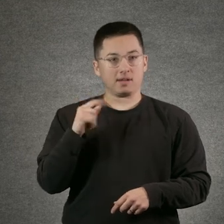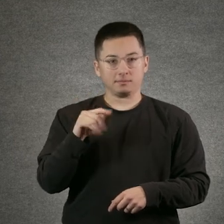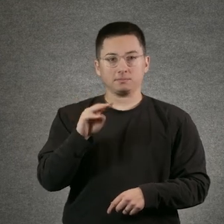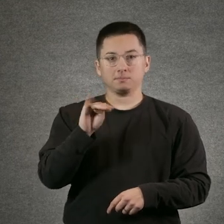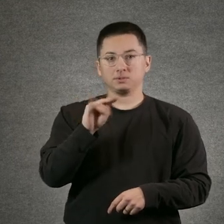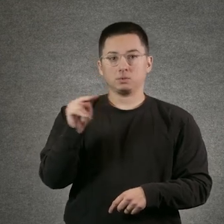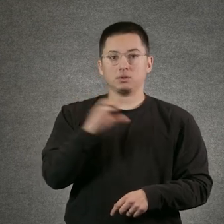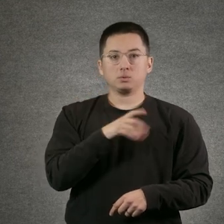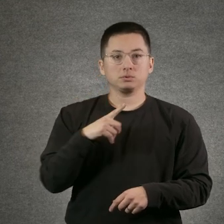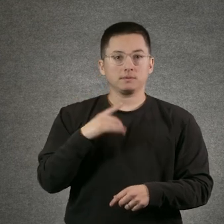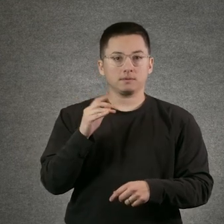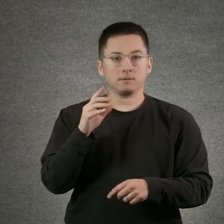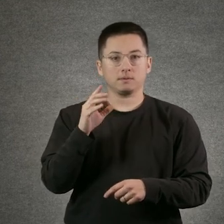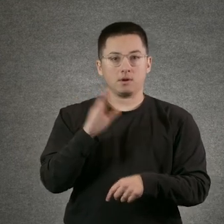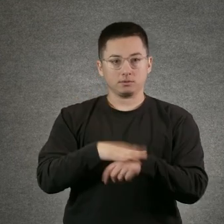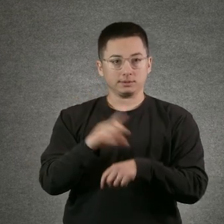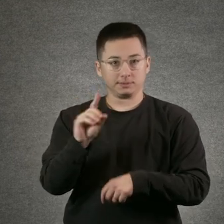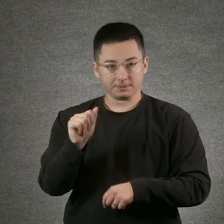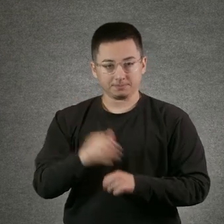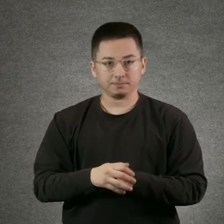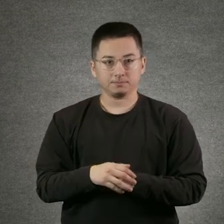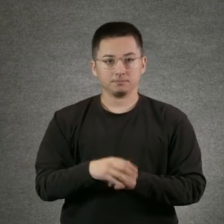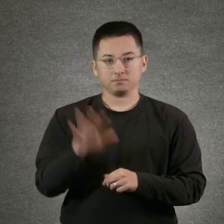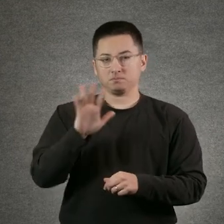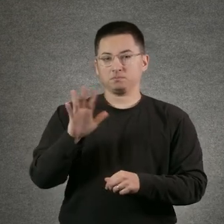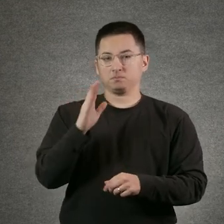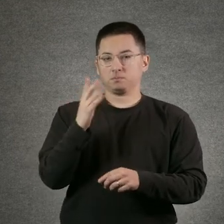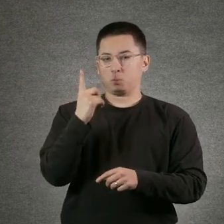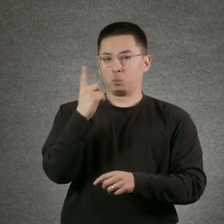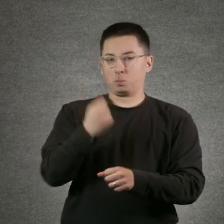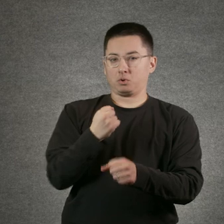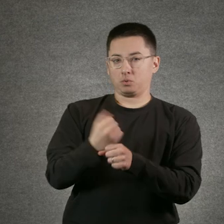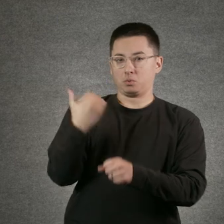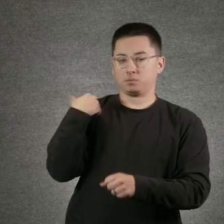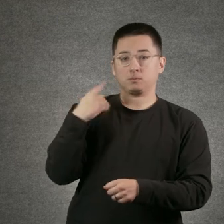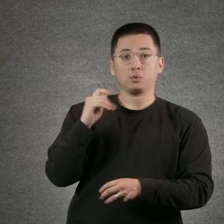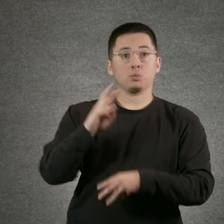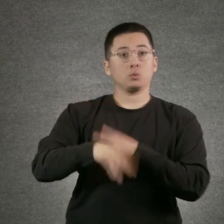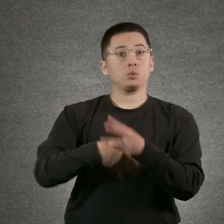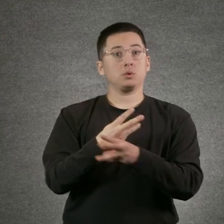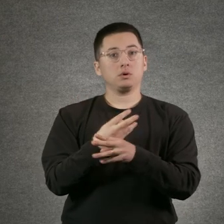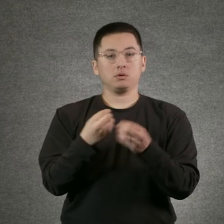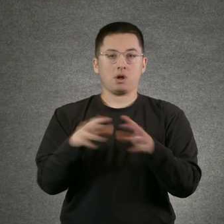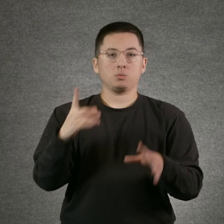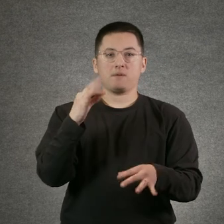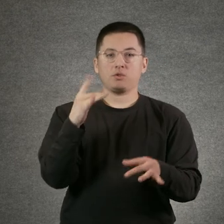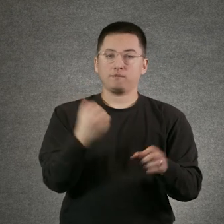Just over a year ago, the world lost one of its fiercest humans. Master Hinkle was a family man and an athlete.